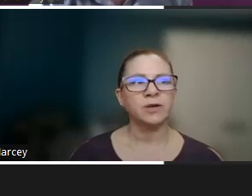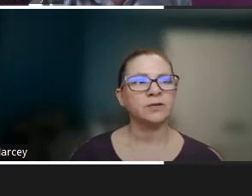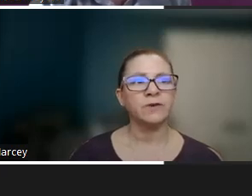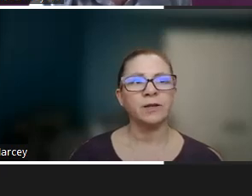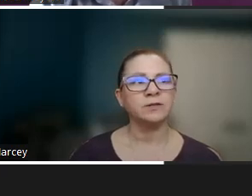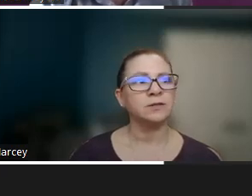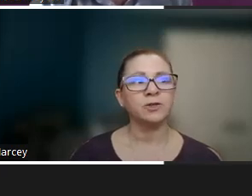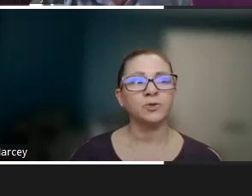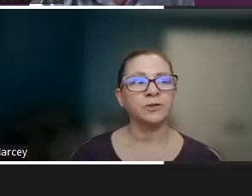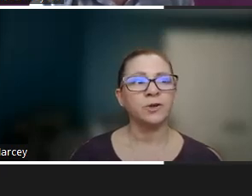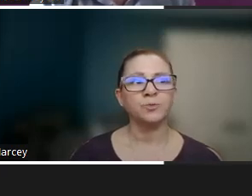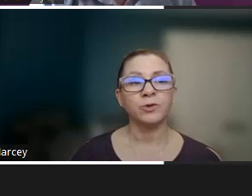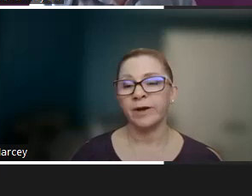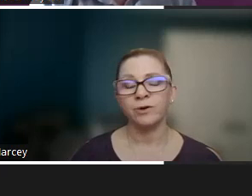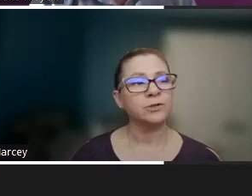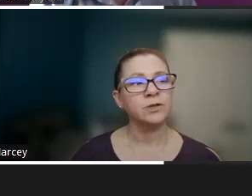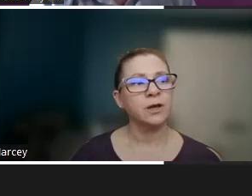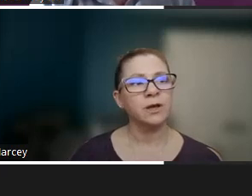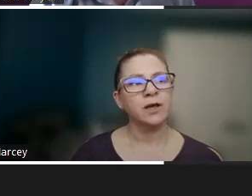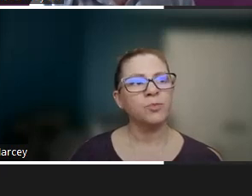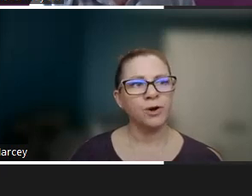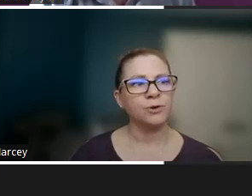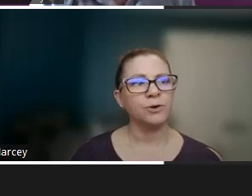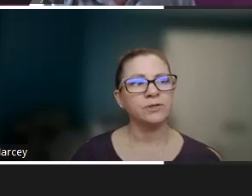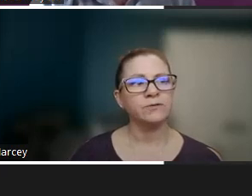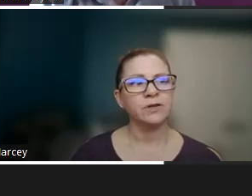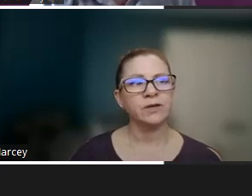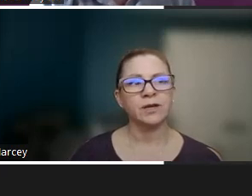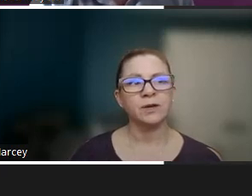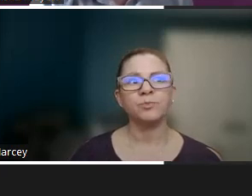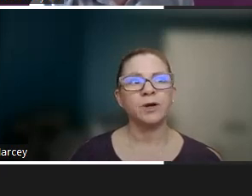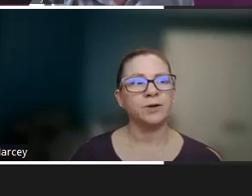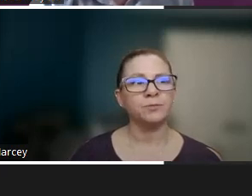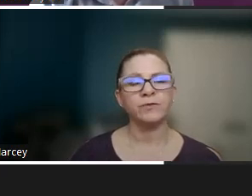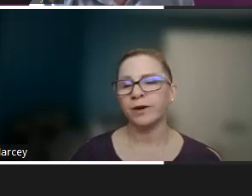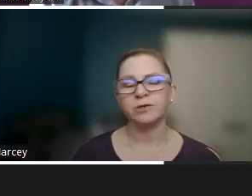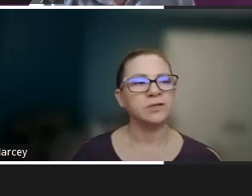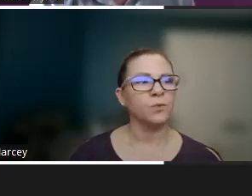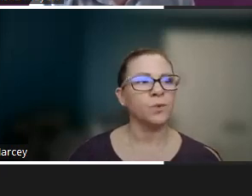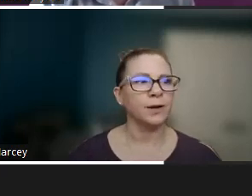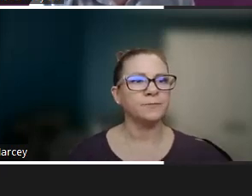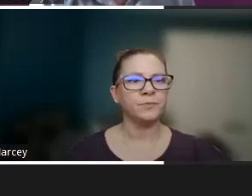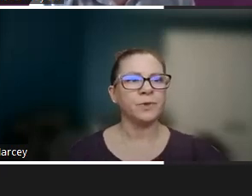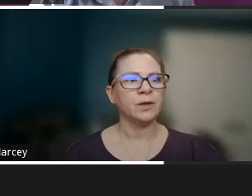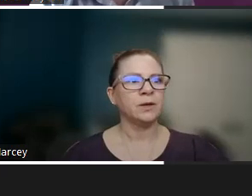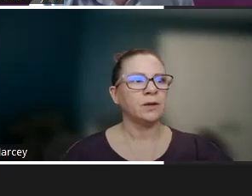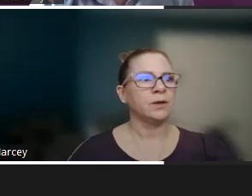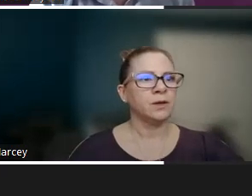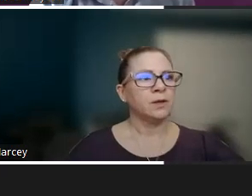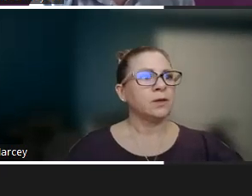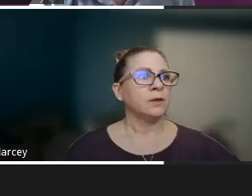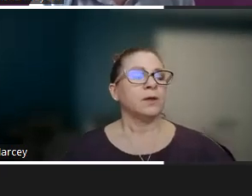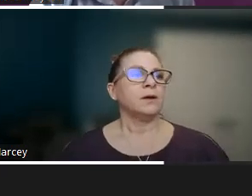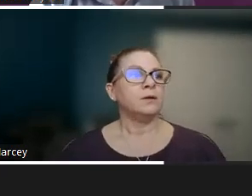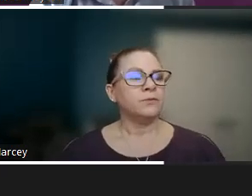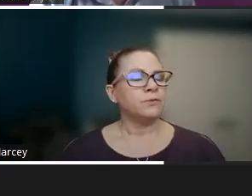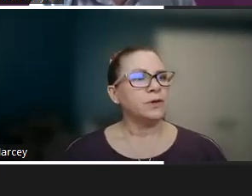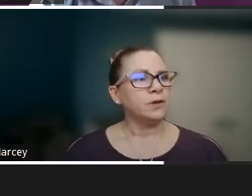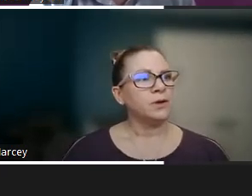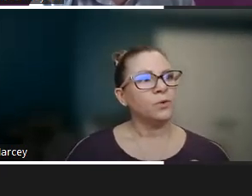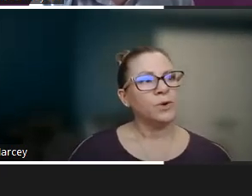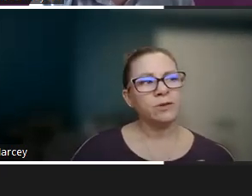DOMESTIC VIOLENCE AND SEXUAL ASSAULT PROVIDERS AND PARTNER DVSA PROVIDERS STATEWIDE.